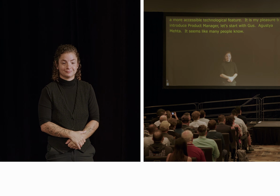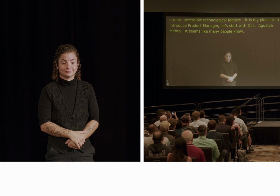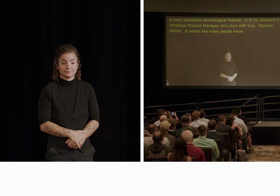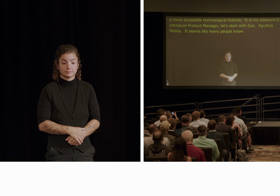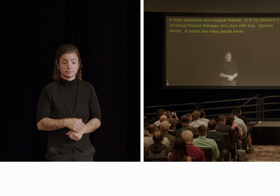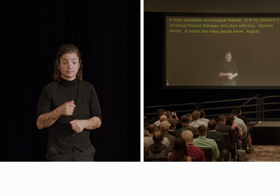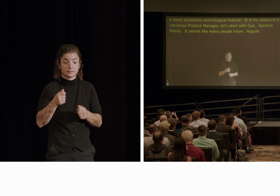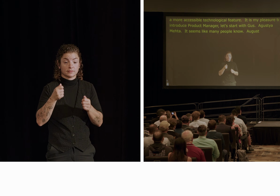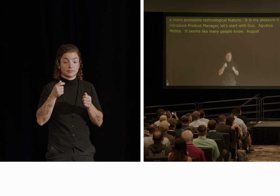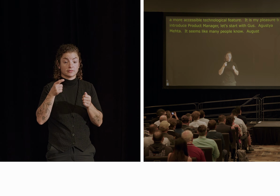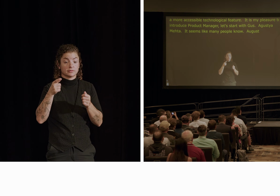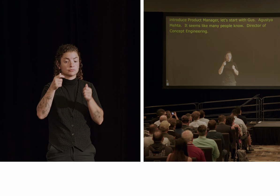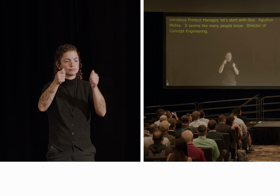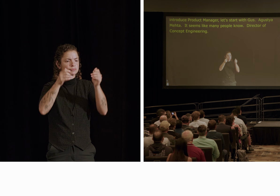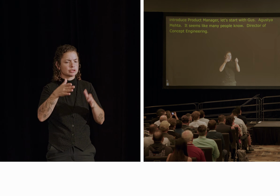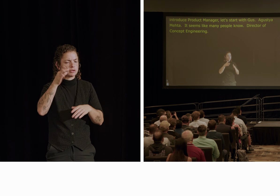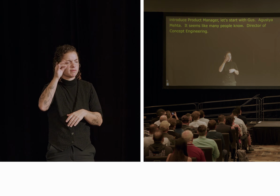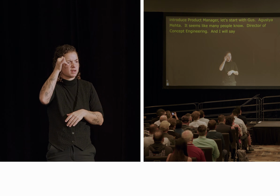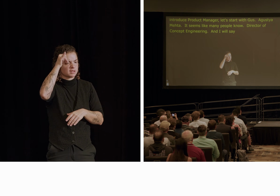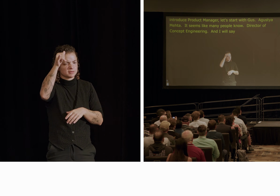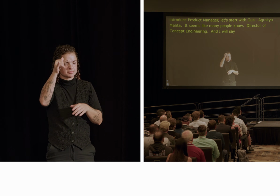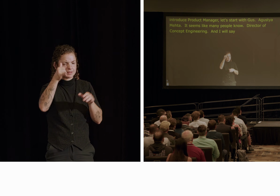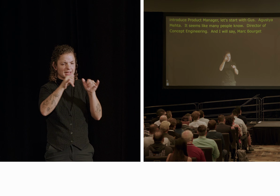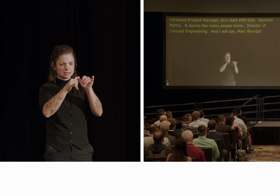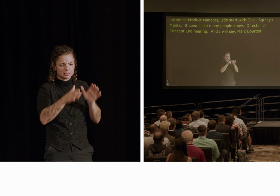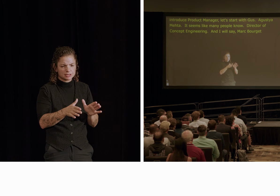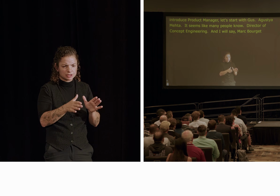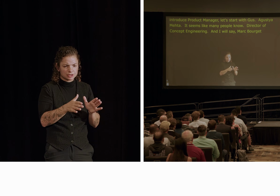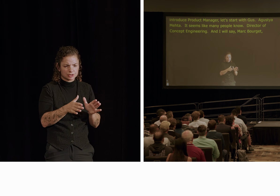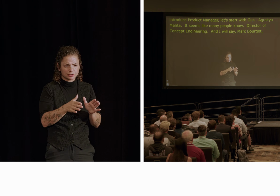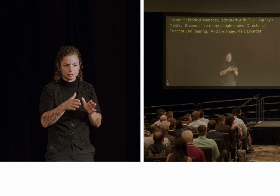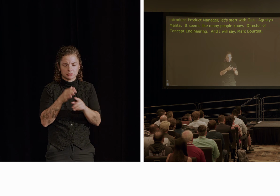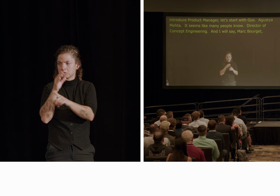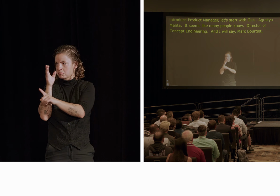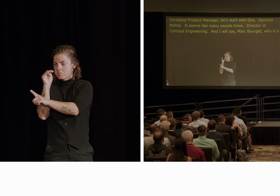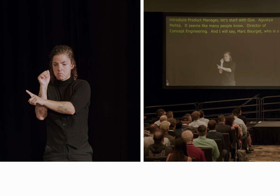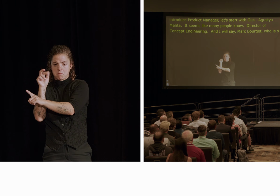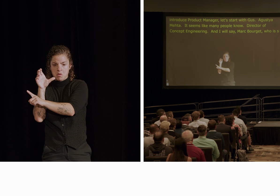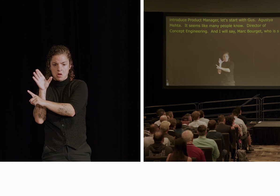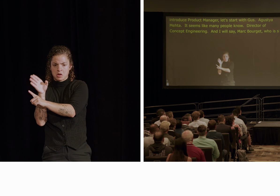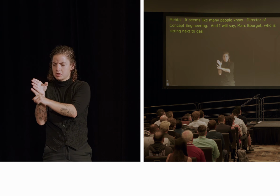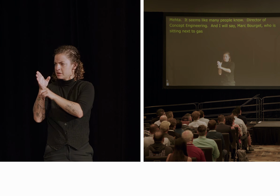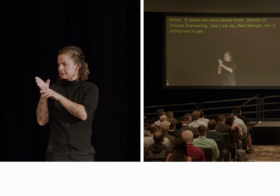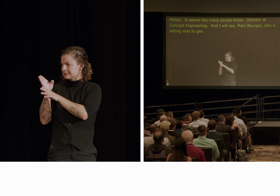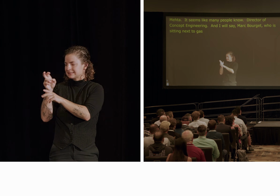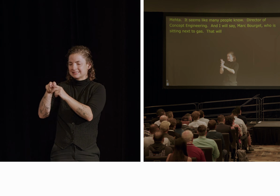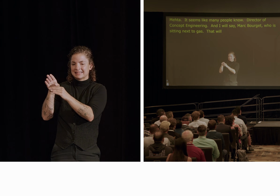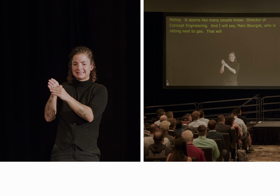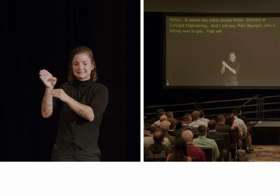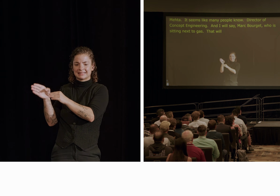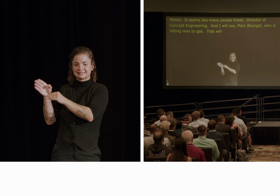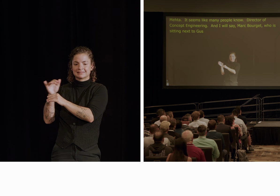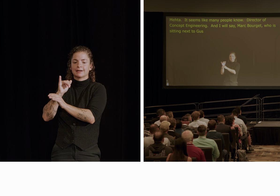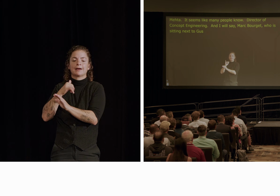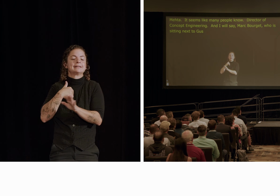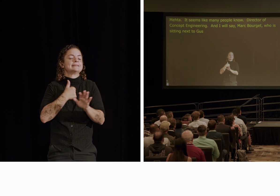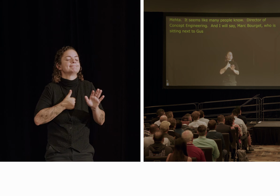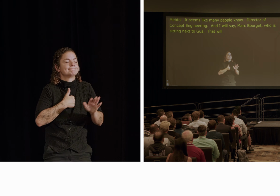And I'll just say Marc Broujault, who's sitting next to Gus, who will also be speaking hardware engineer, and Fan Zhang,